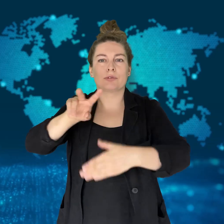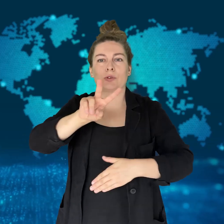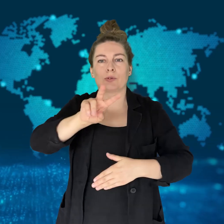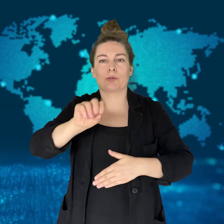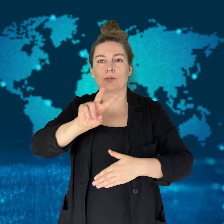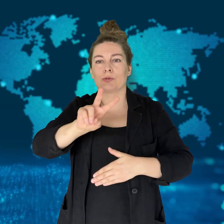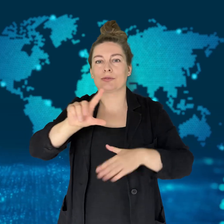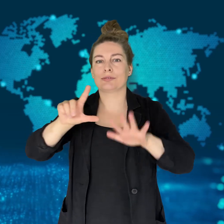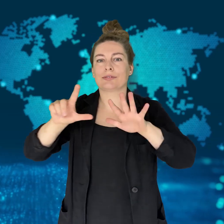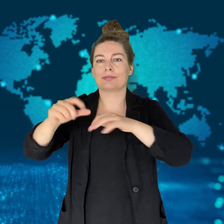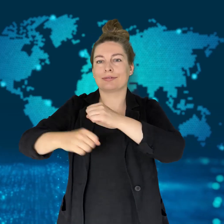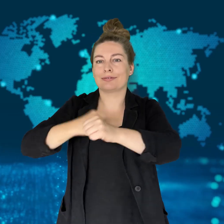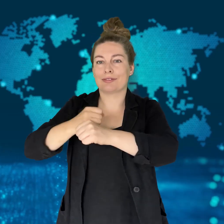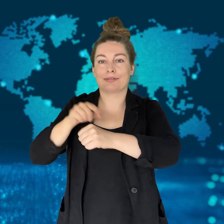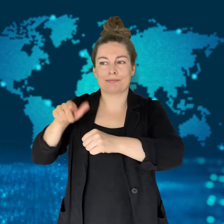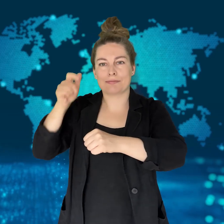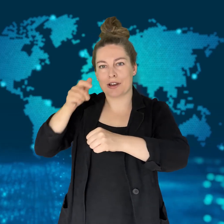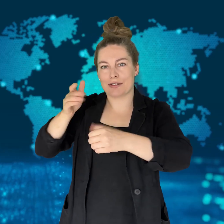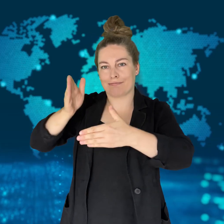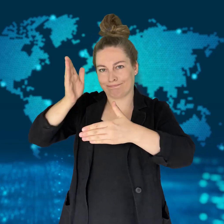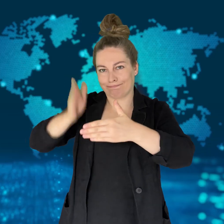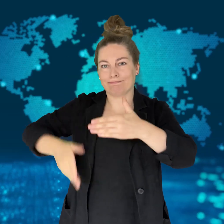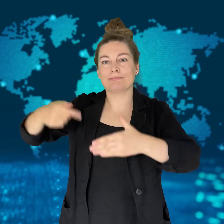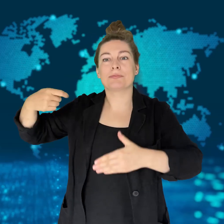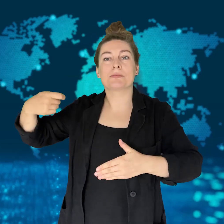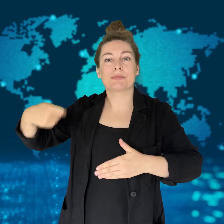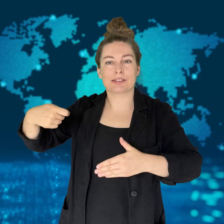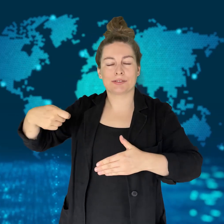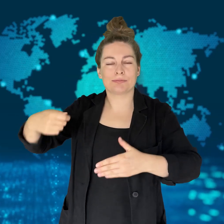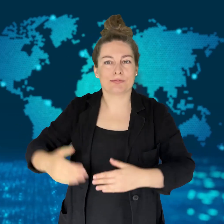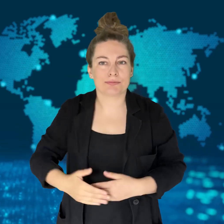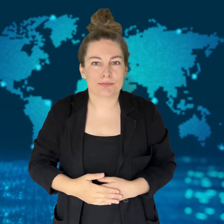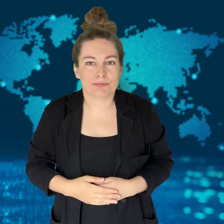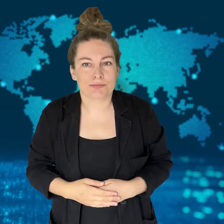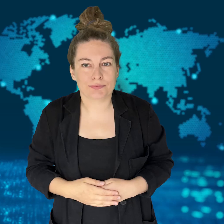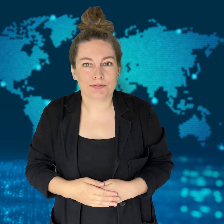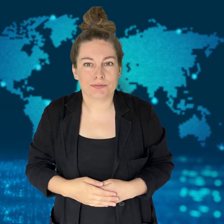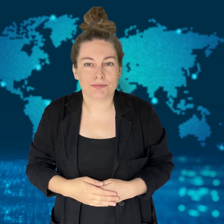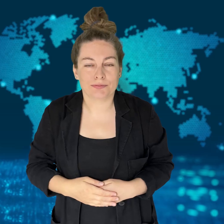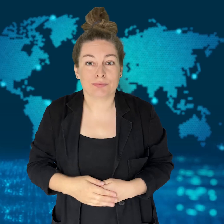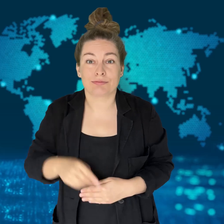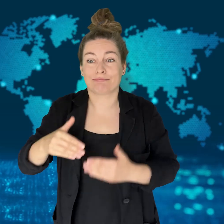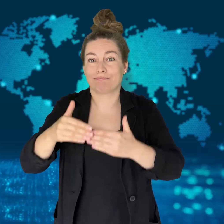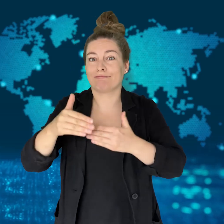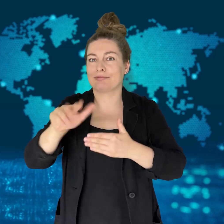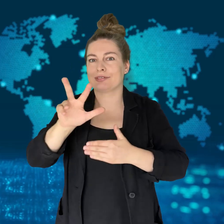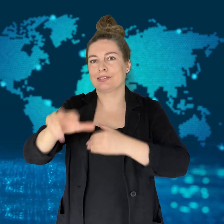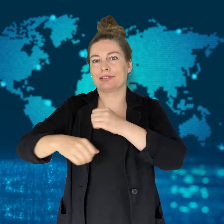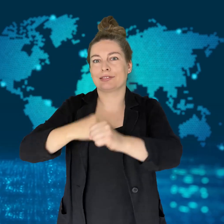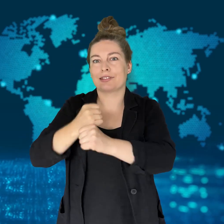It means that President Macron may have to deal with other parties for